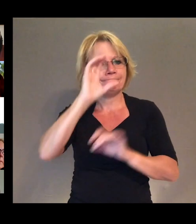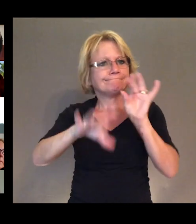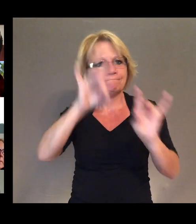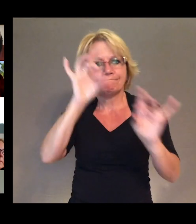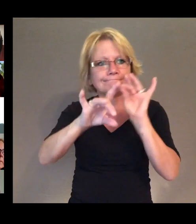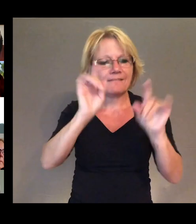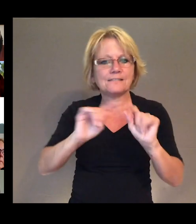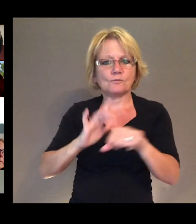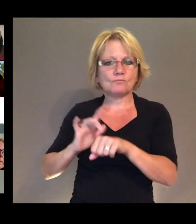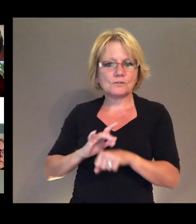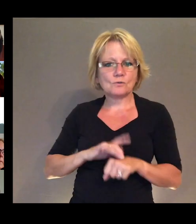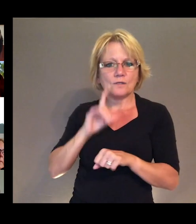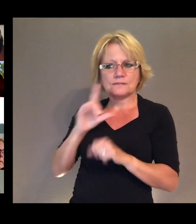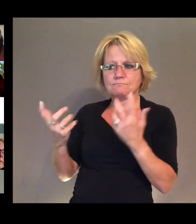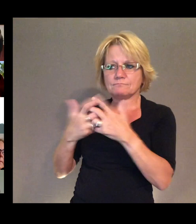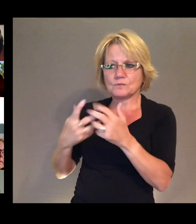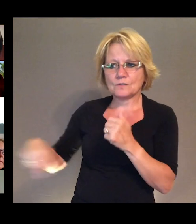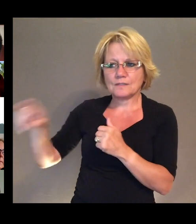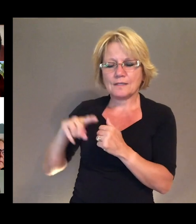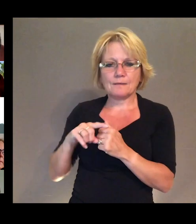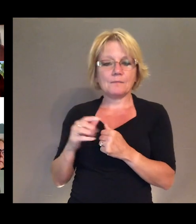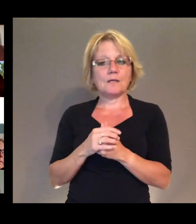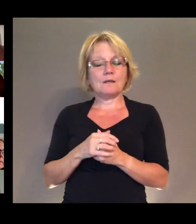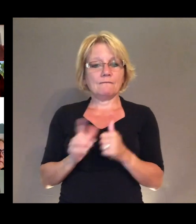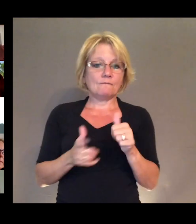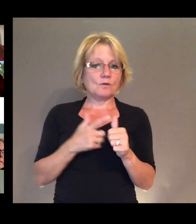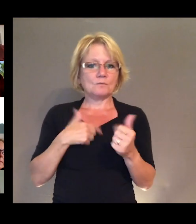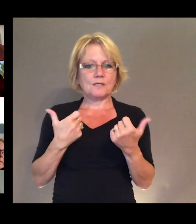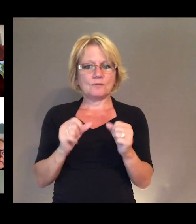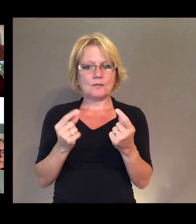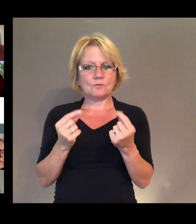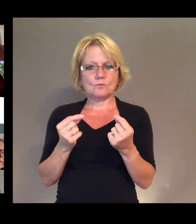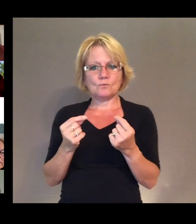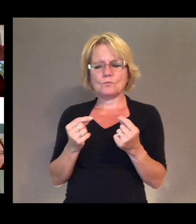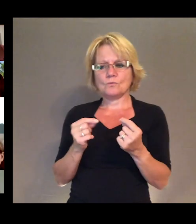and right out of the gate, what I try to get them to do is challenge what they already know about history.